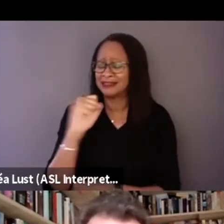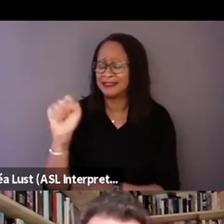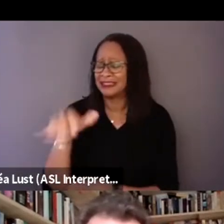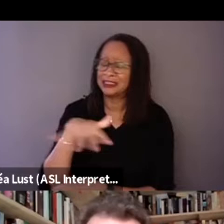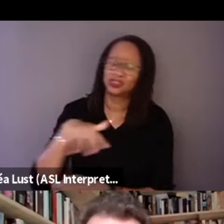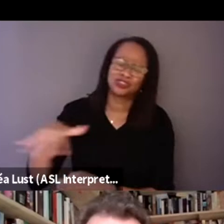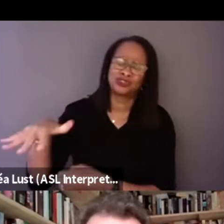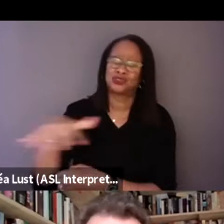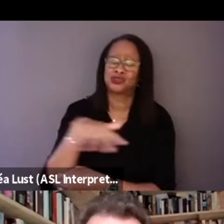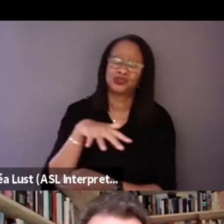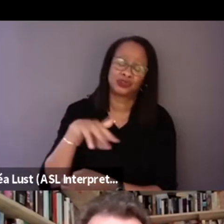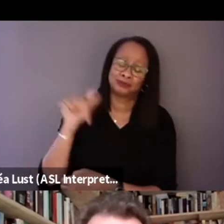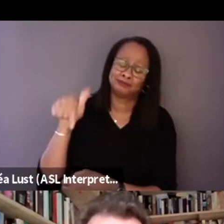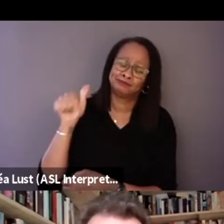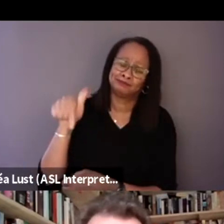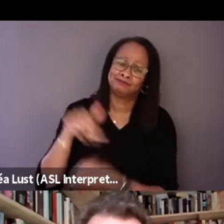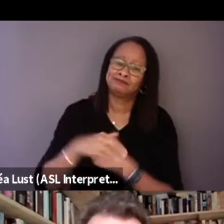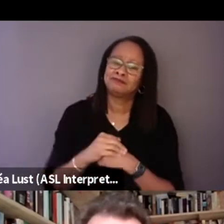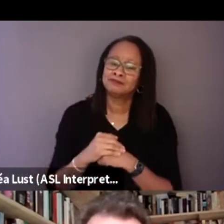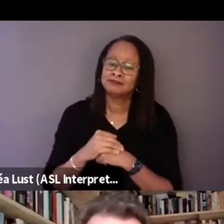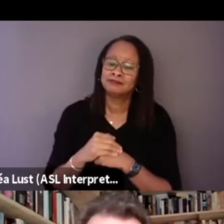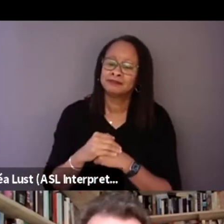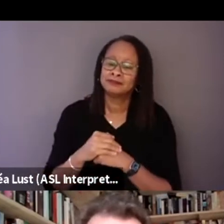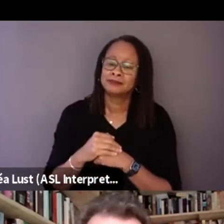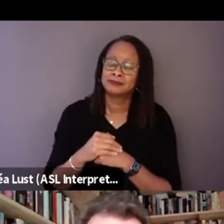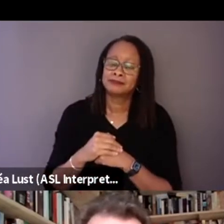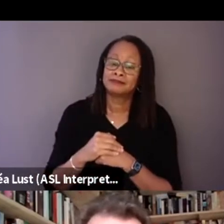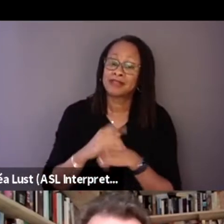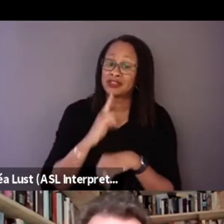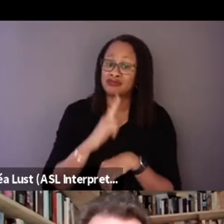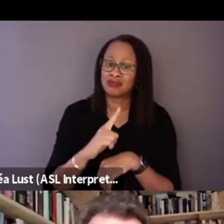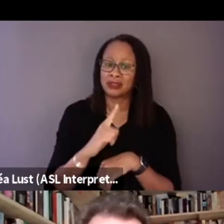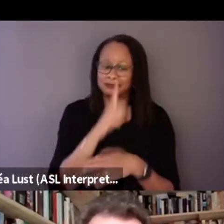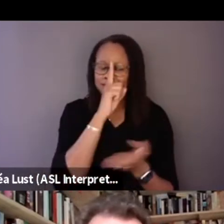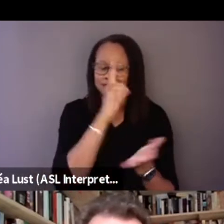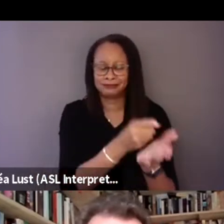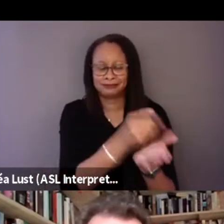and it was love at first sight in Starbucks.